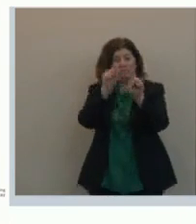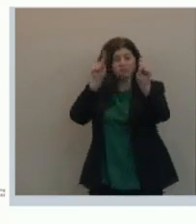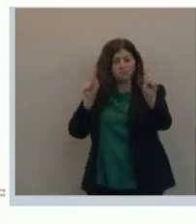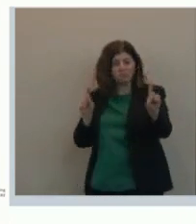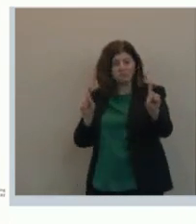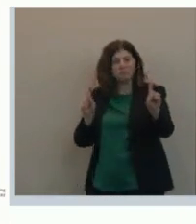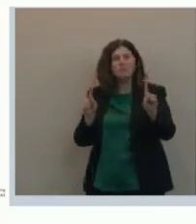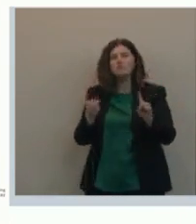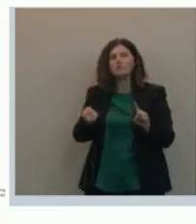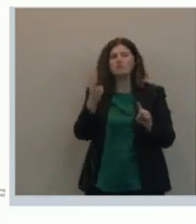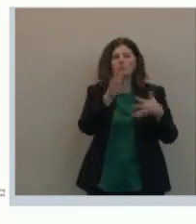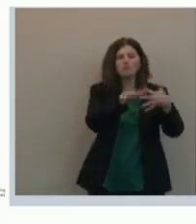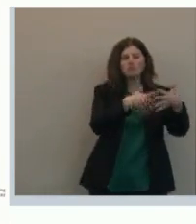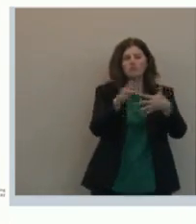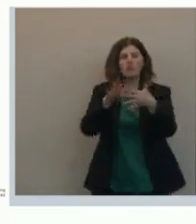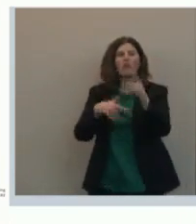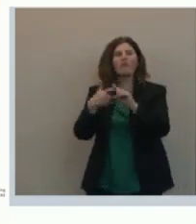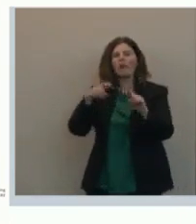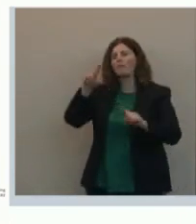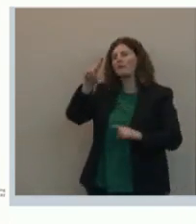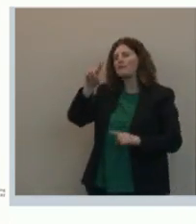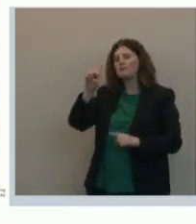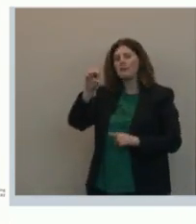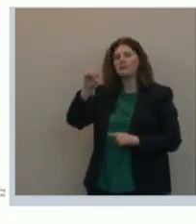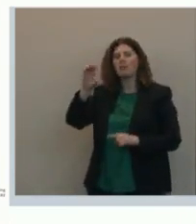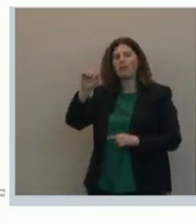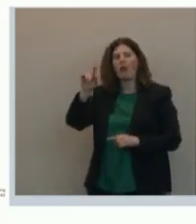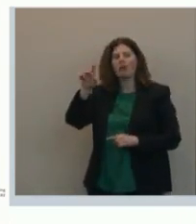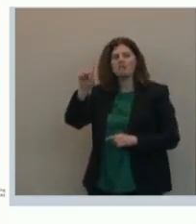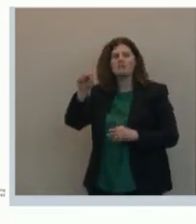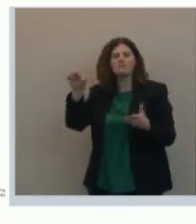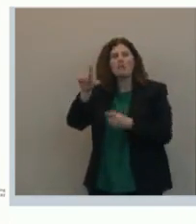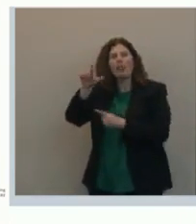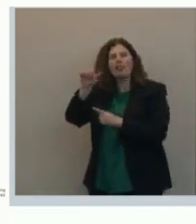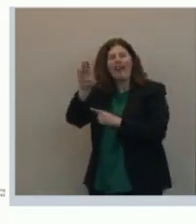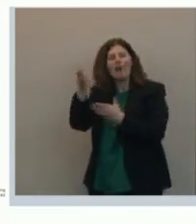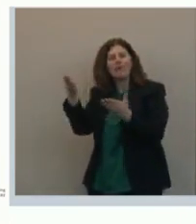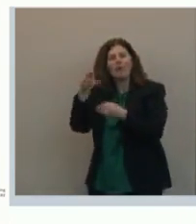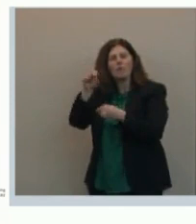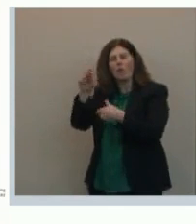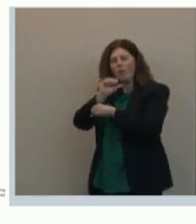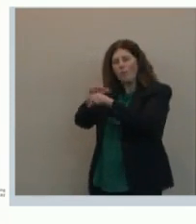PLEASE STAY AT HOME. NOW ON SOCIAL DISTANCING, I WANT TO SHOW YOU TWO CHARTS.